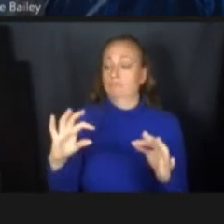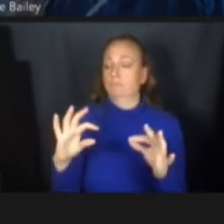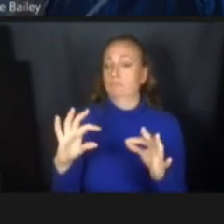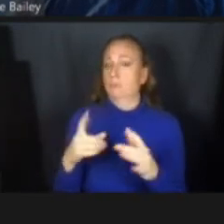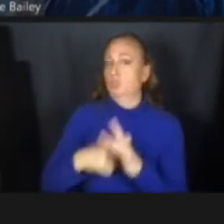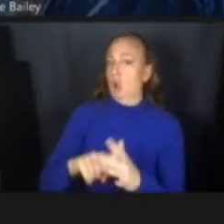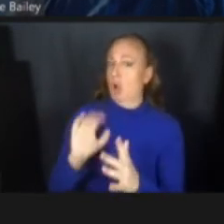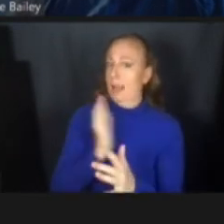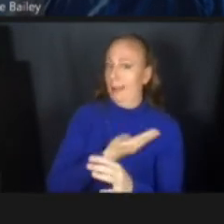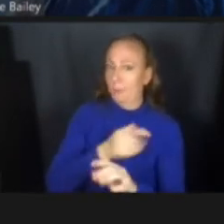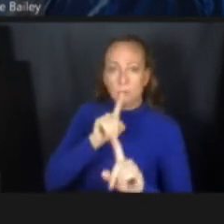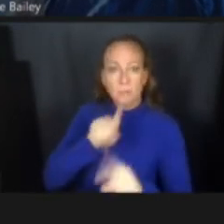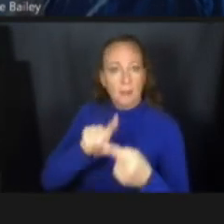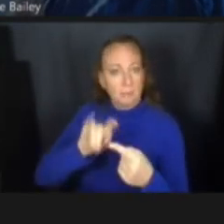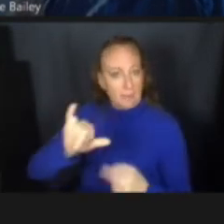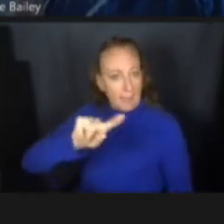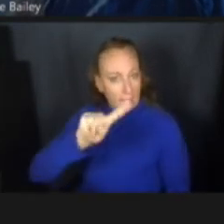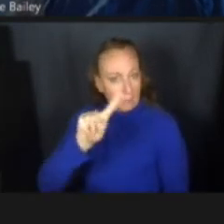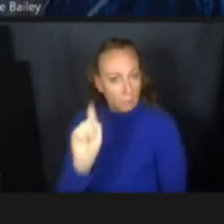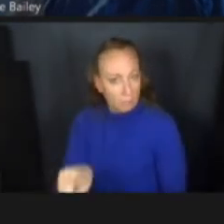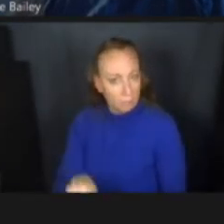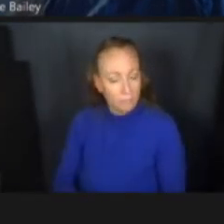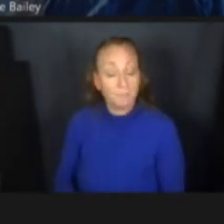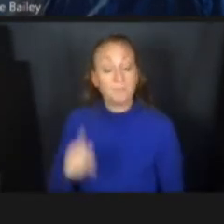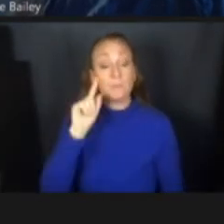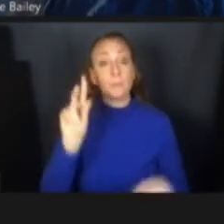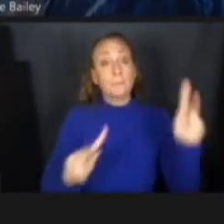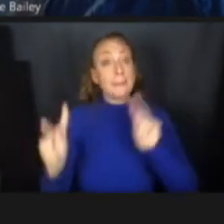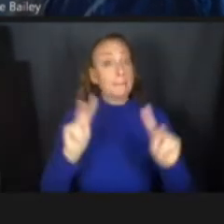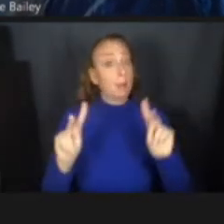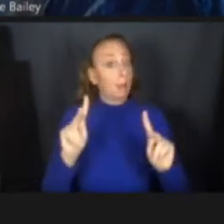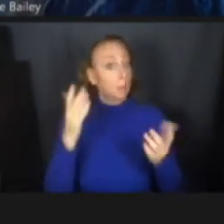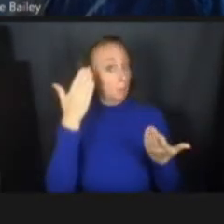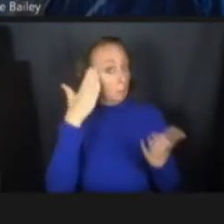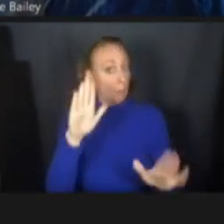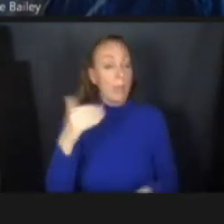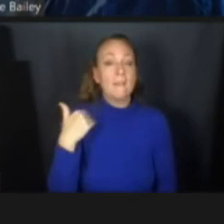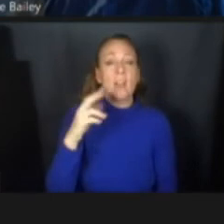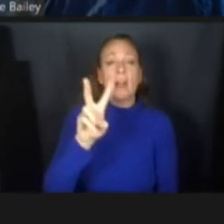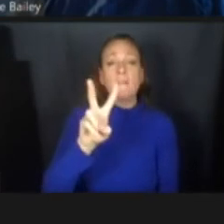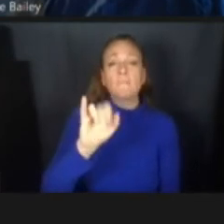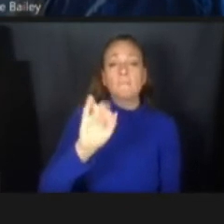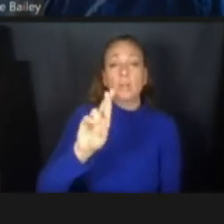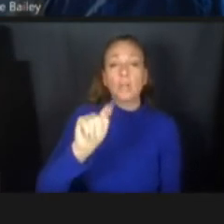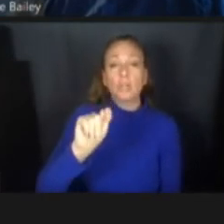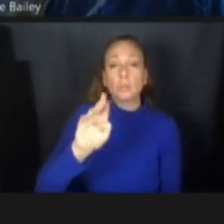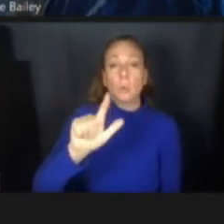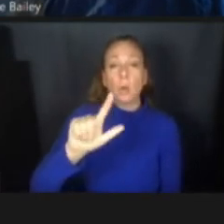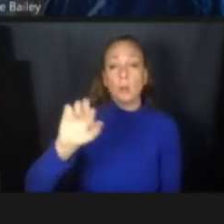So for people who aren't aware, there's virtual reality, which is full immersion.